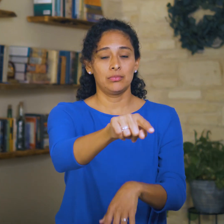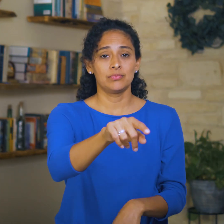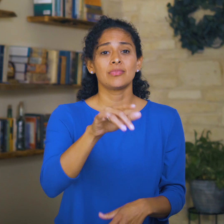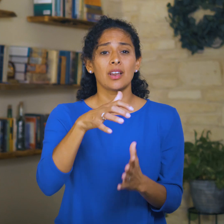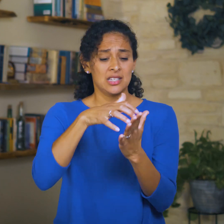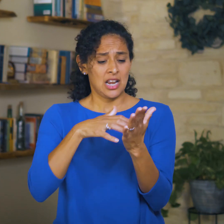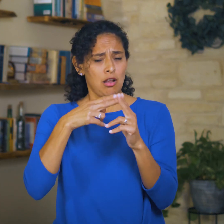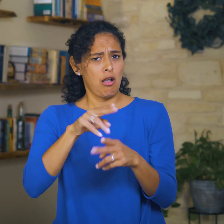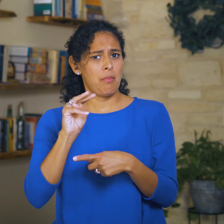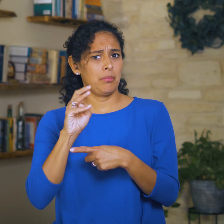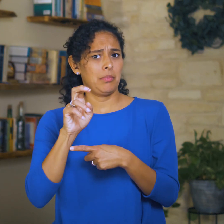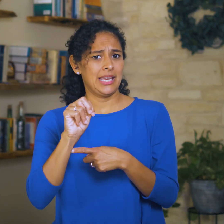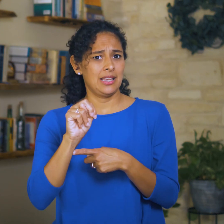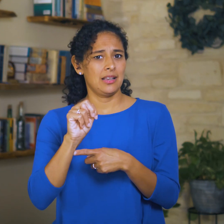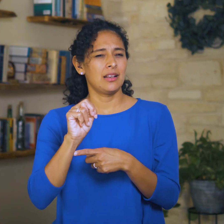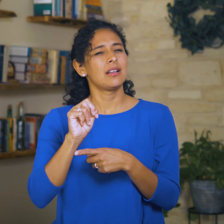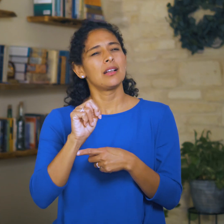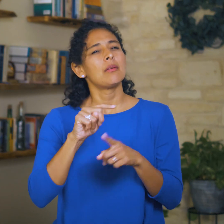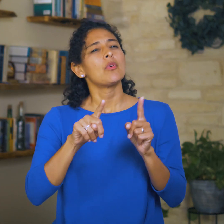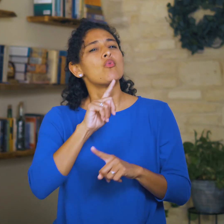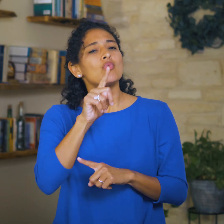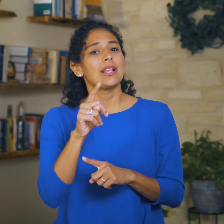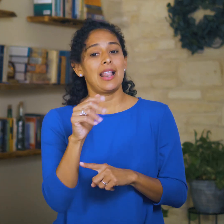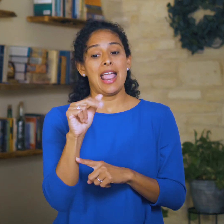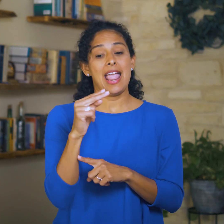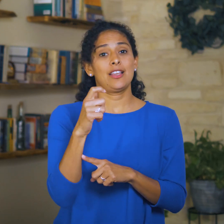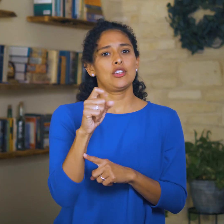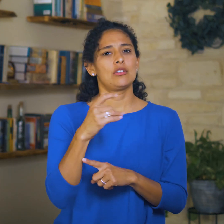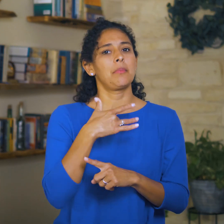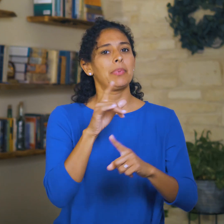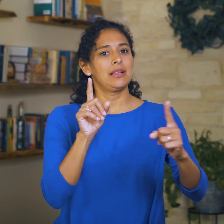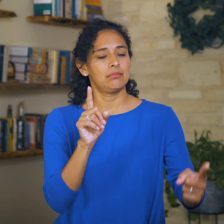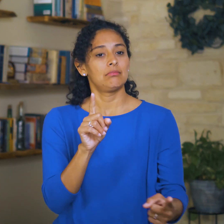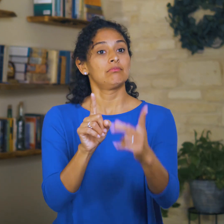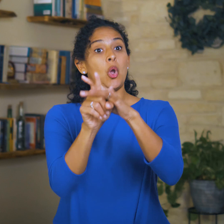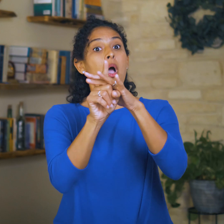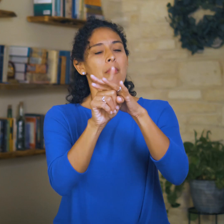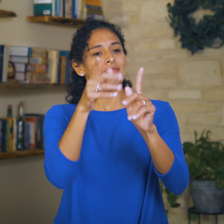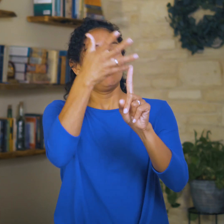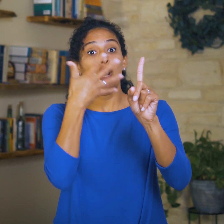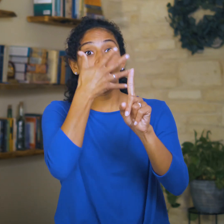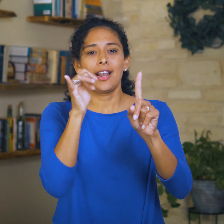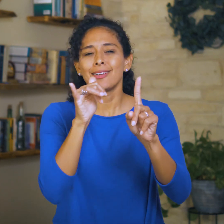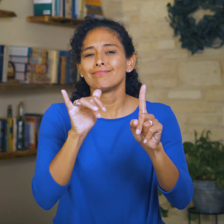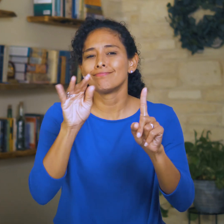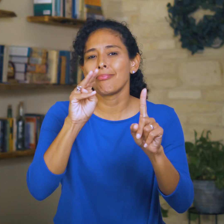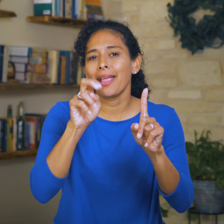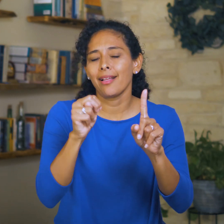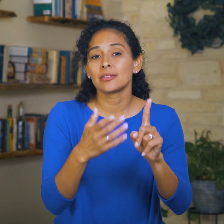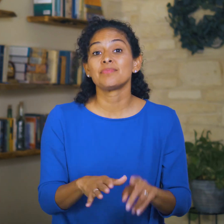The text calls them men but angels always appear as men.